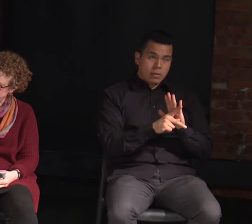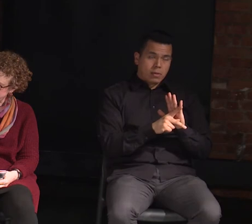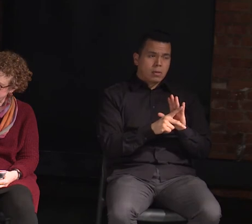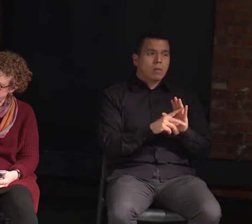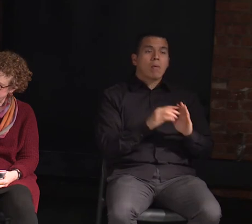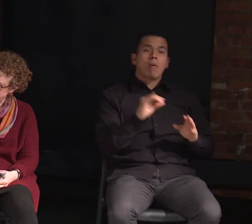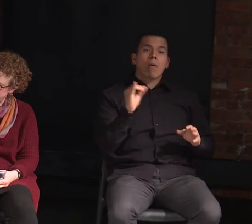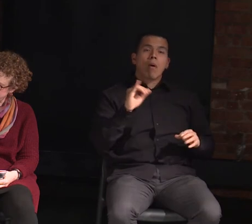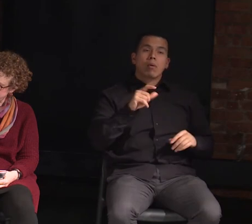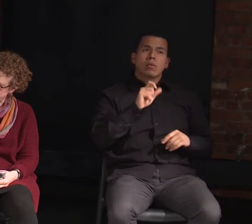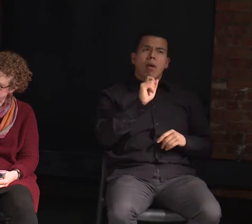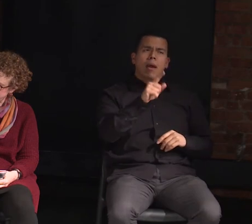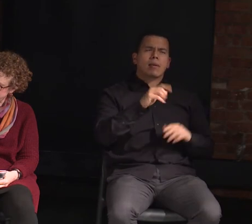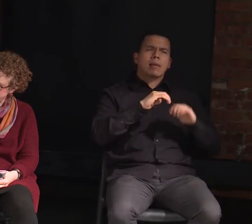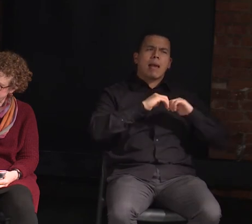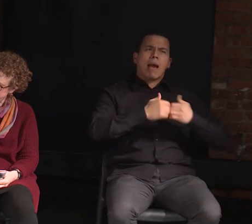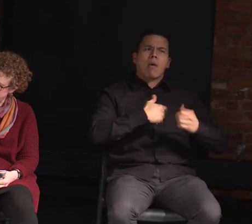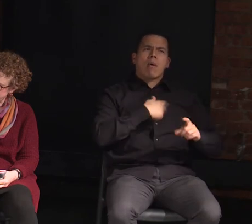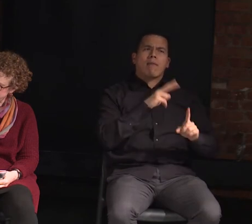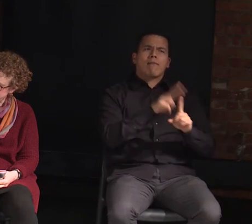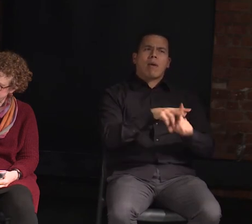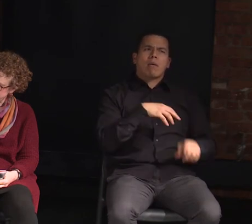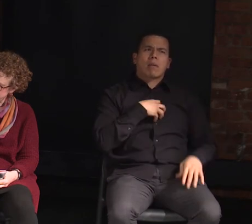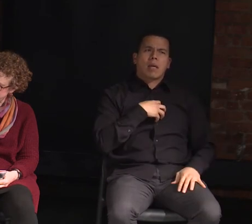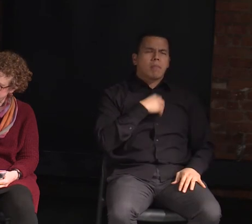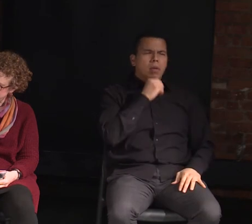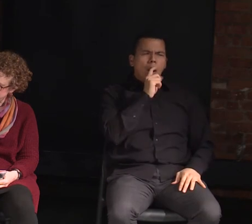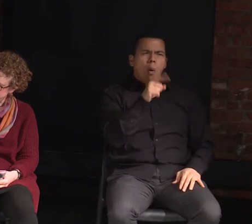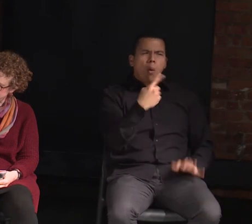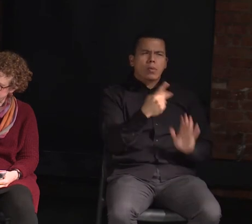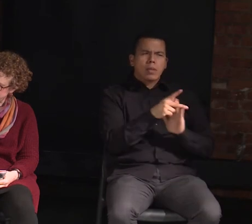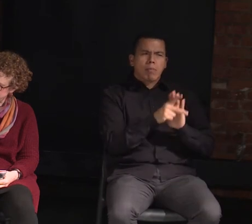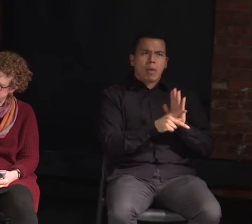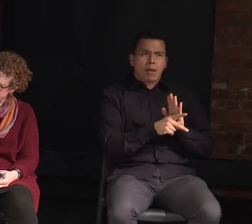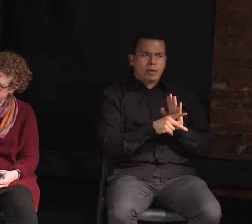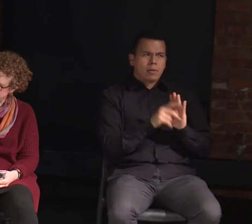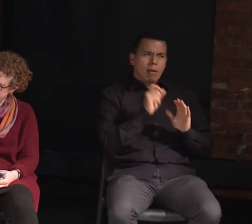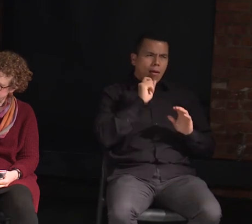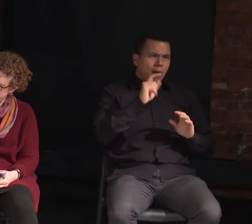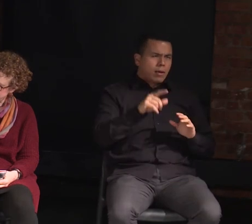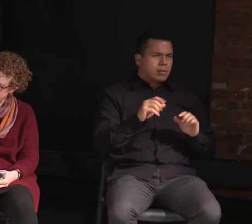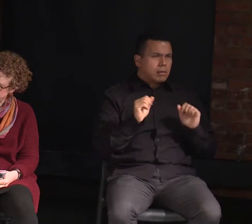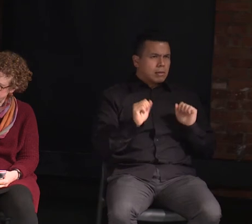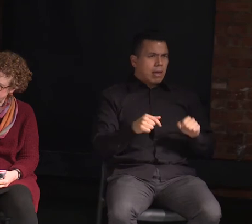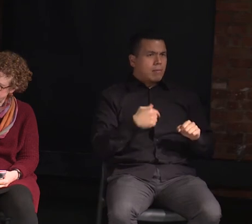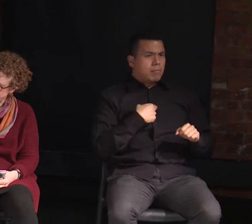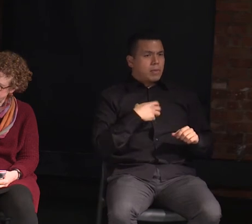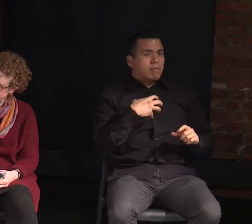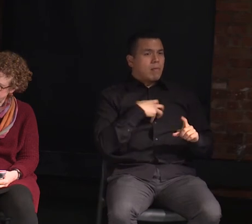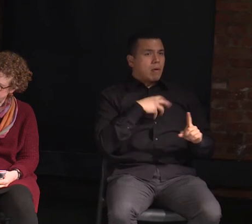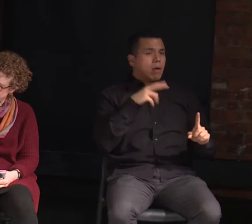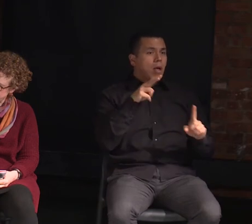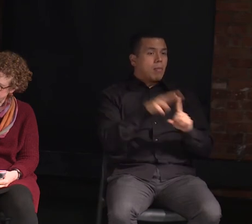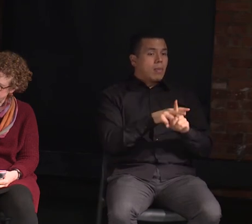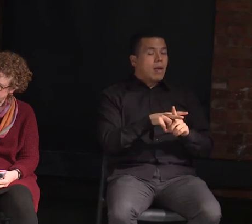to file a claim? Not simply a policy but can they file a claim involving an employer whether it's an external